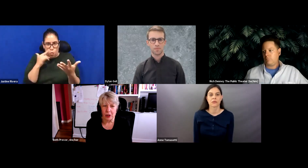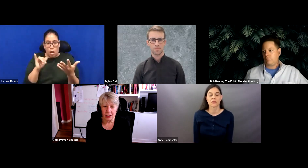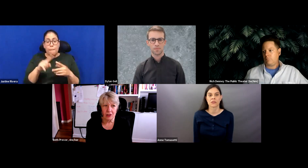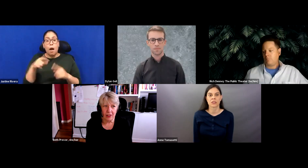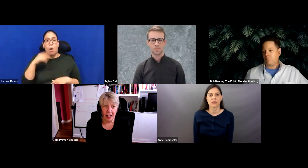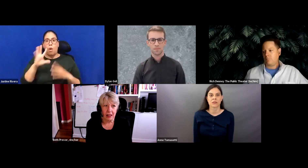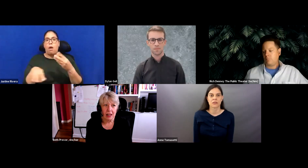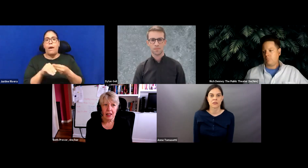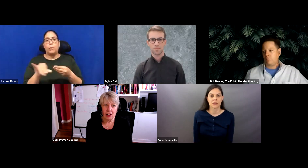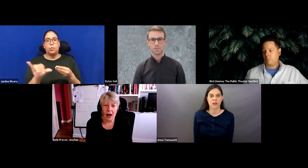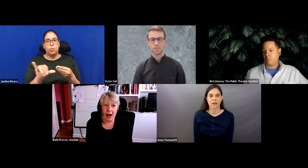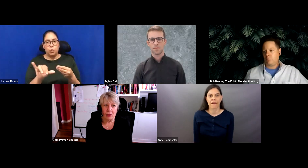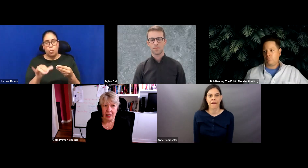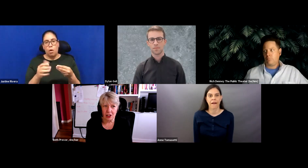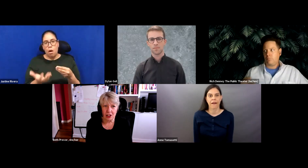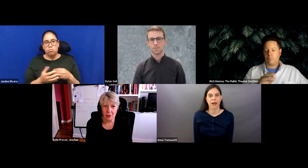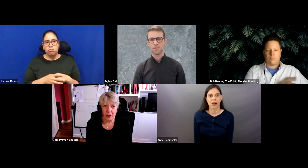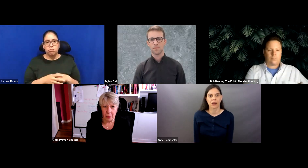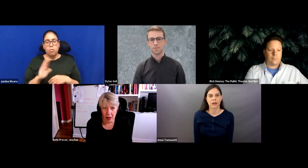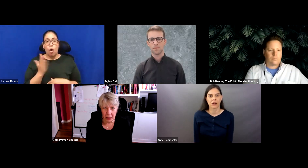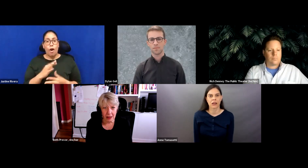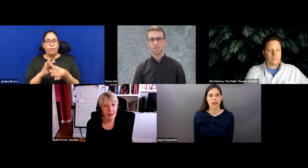point too that, you know, our relationship with The Public